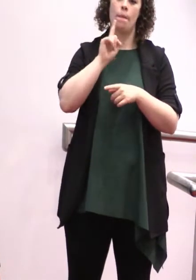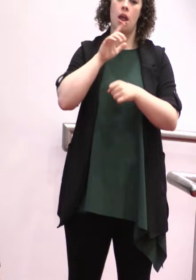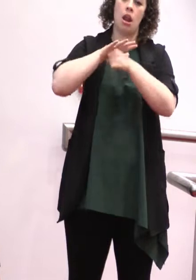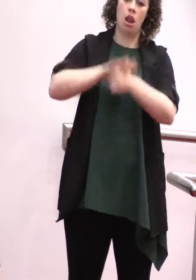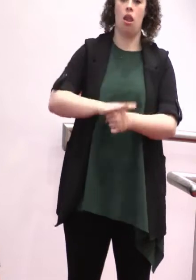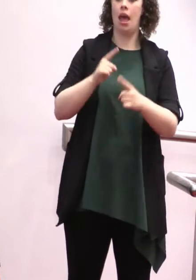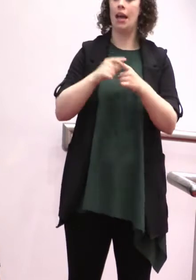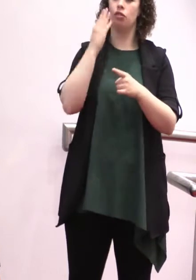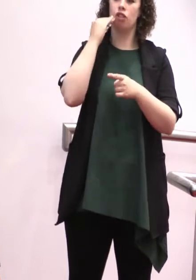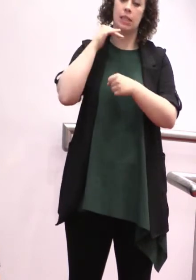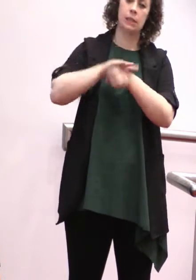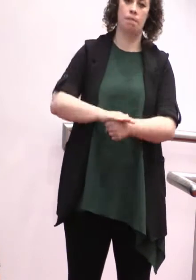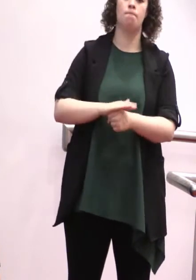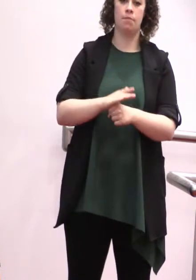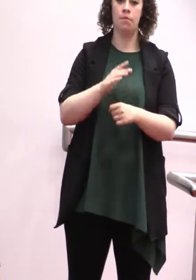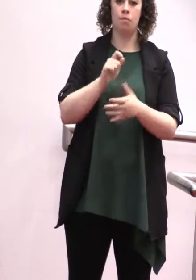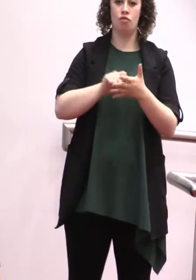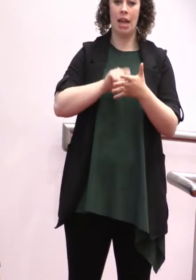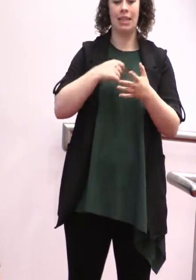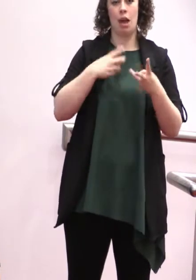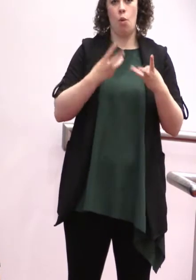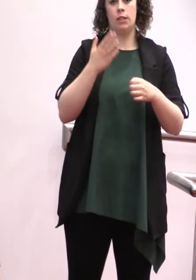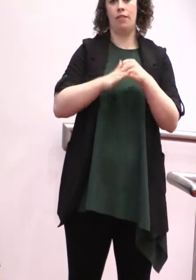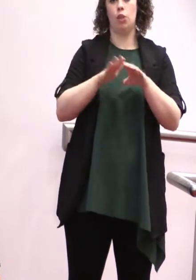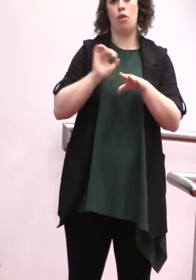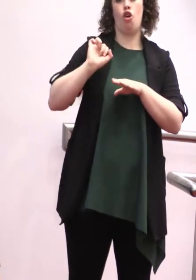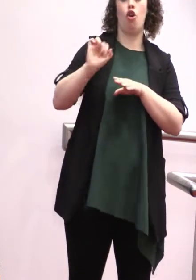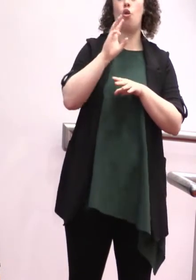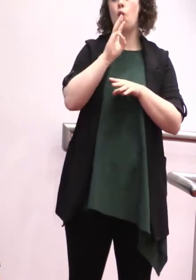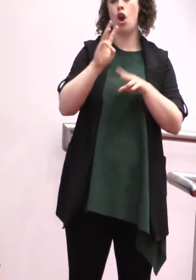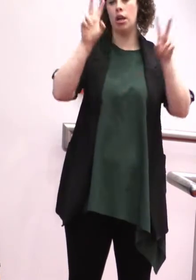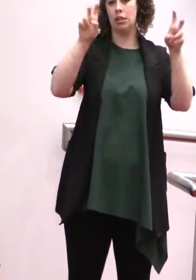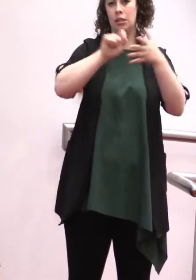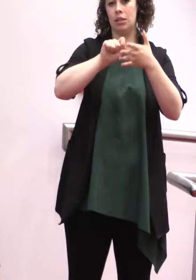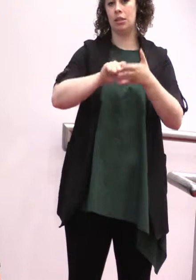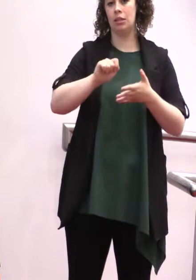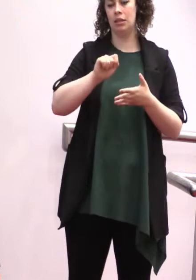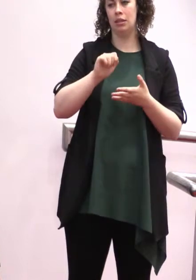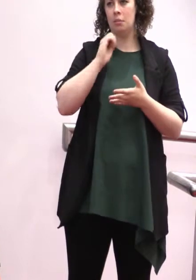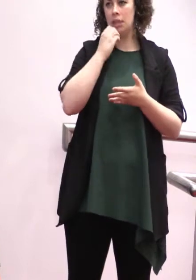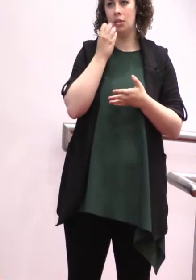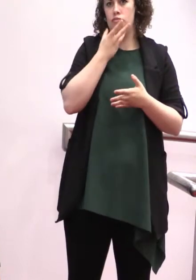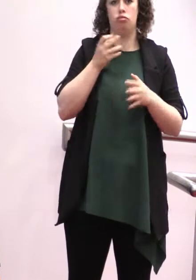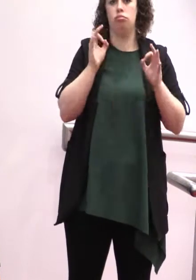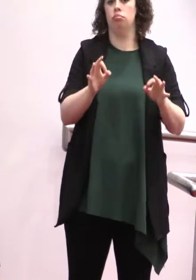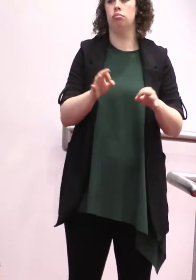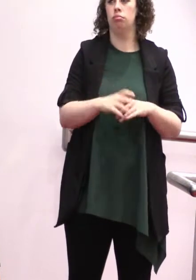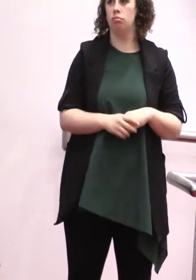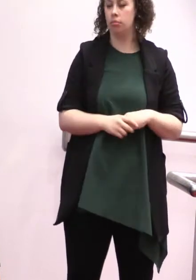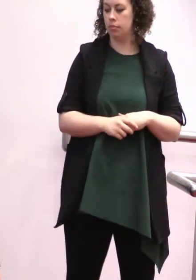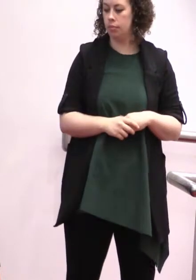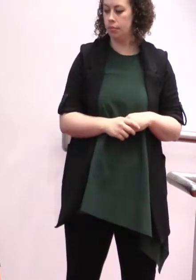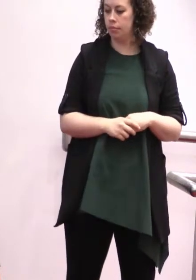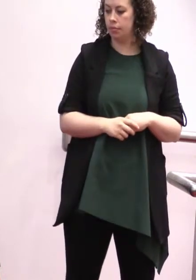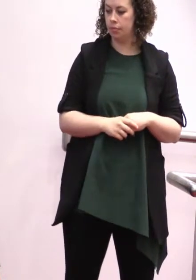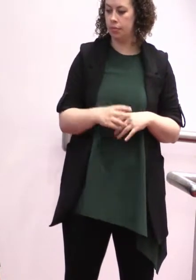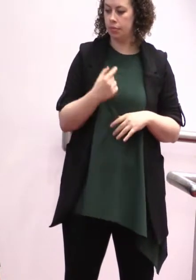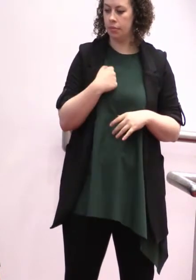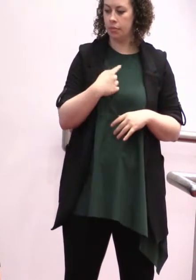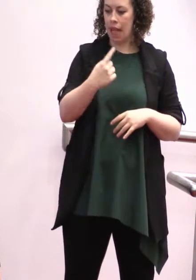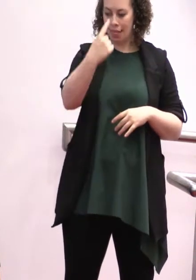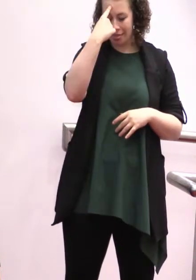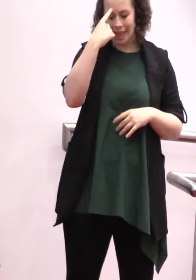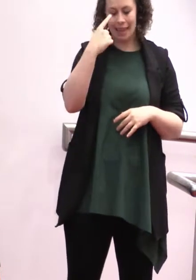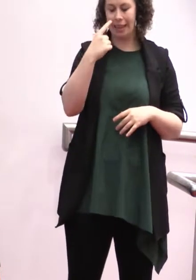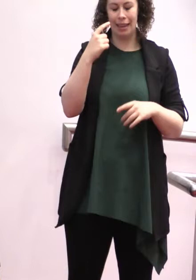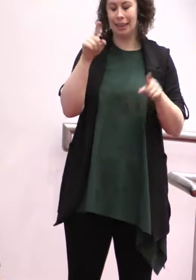racism and I want to finish with her words because exactly what she says